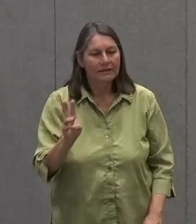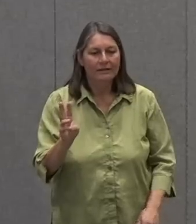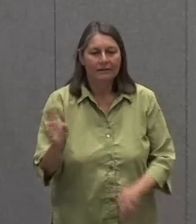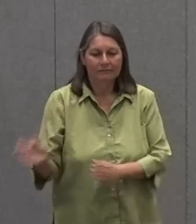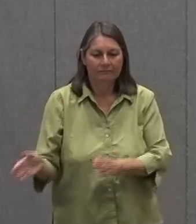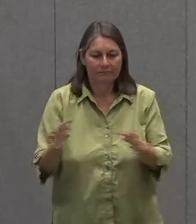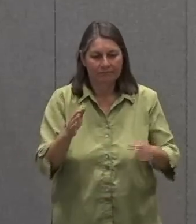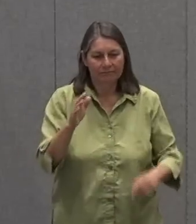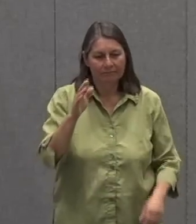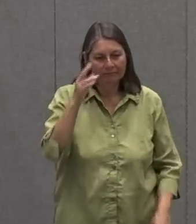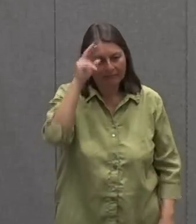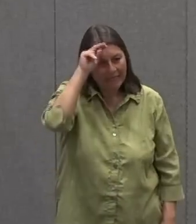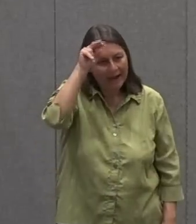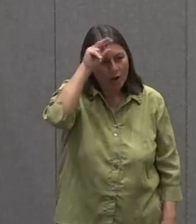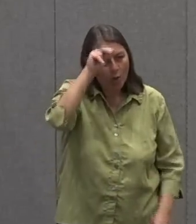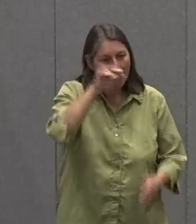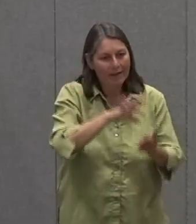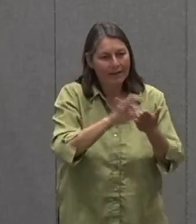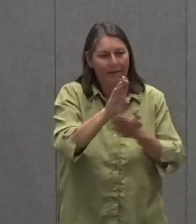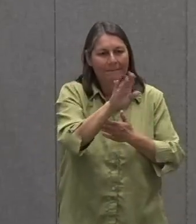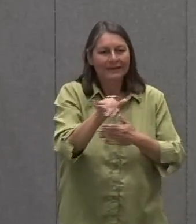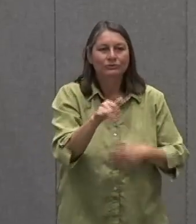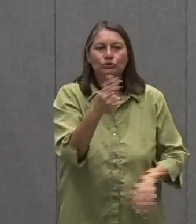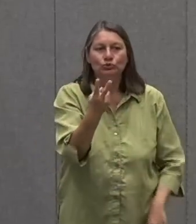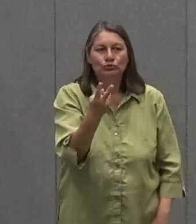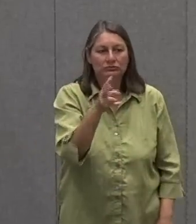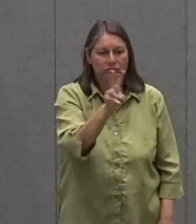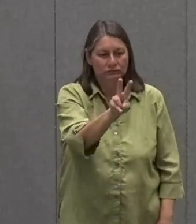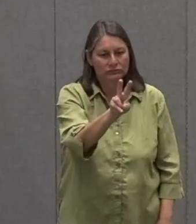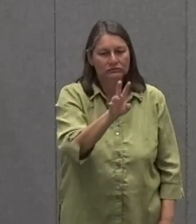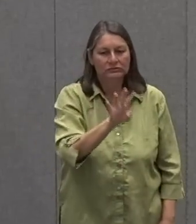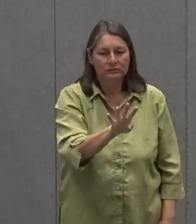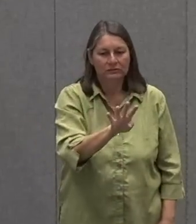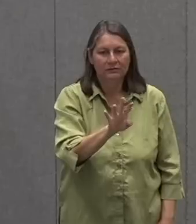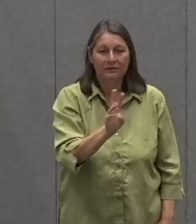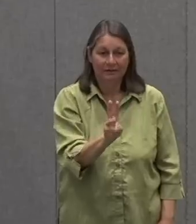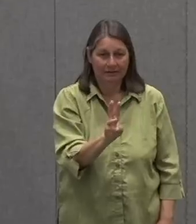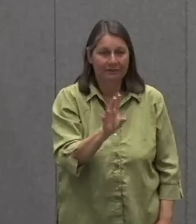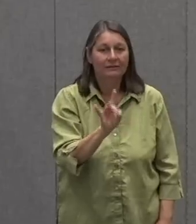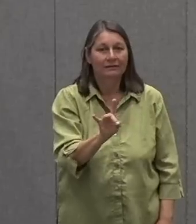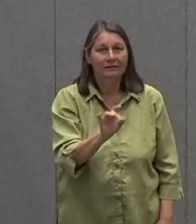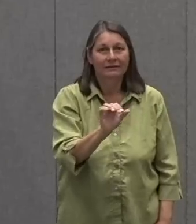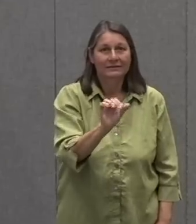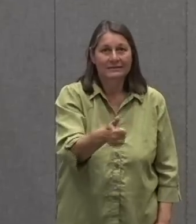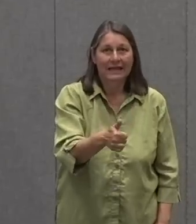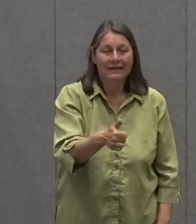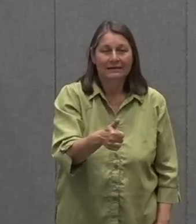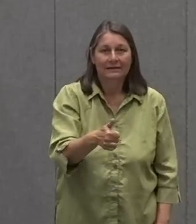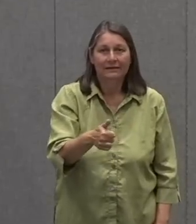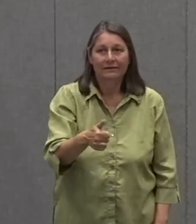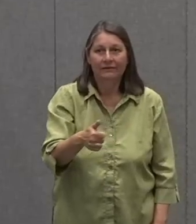What are some other ways that we could count to 10? Right, we can count by fives. Five, 10.